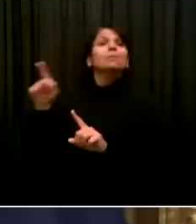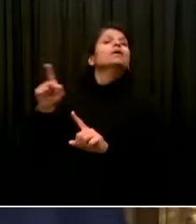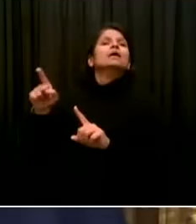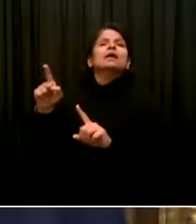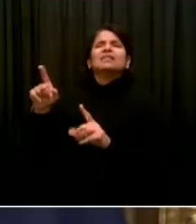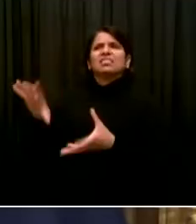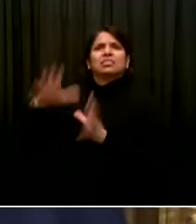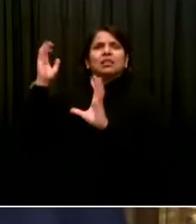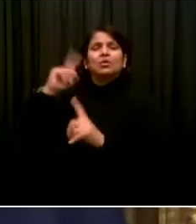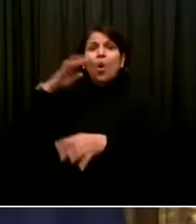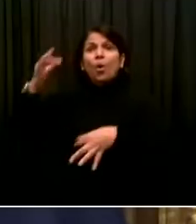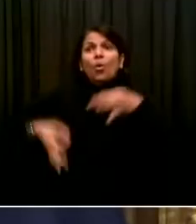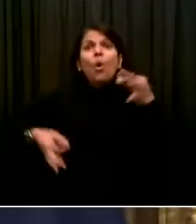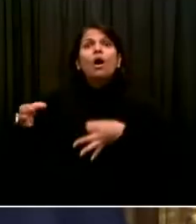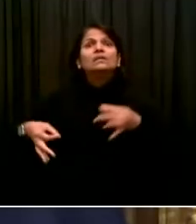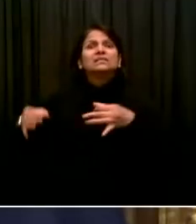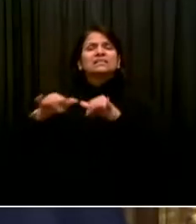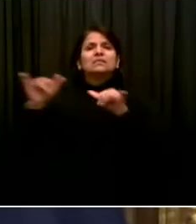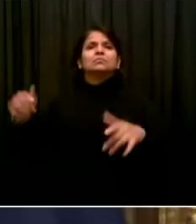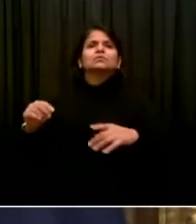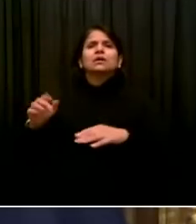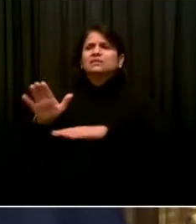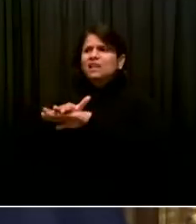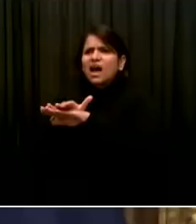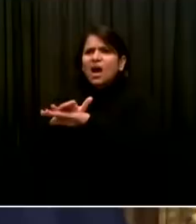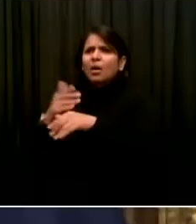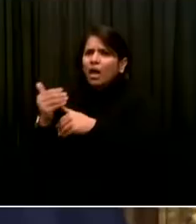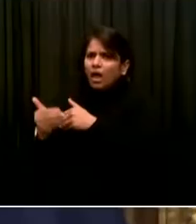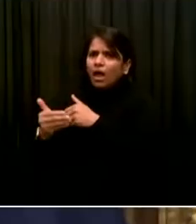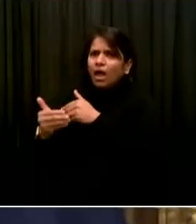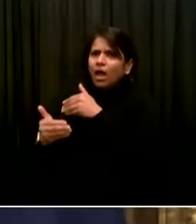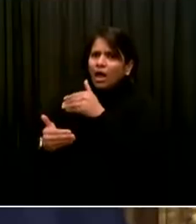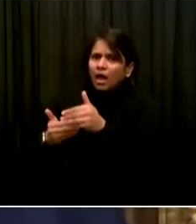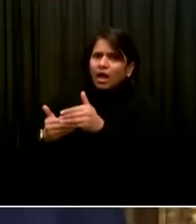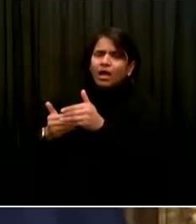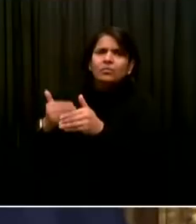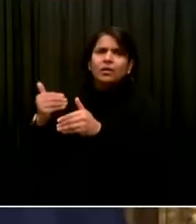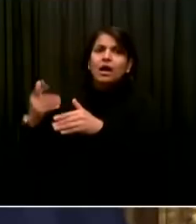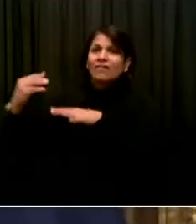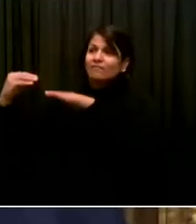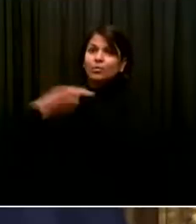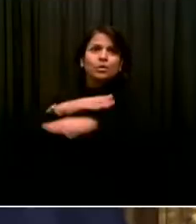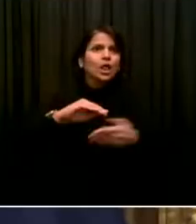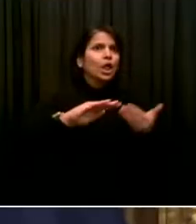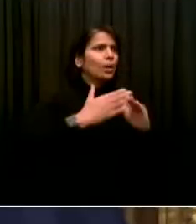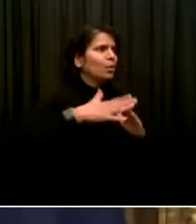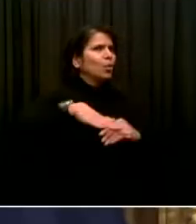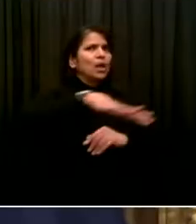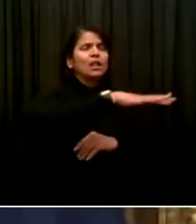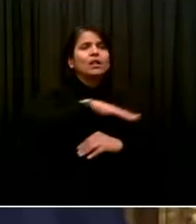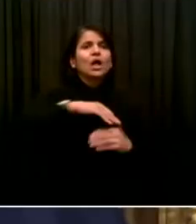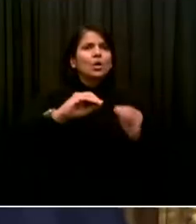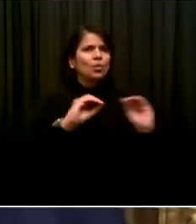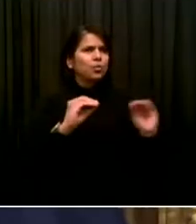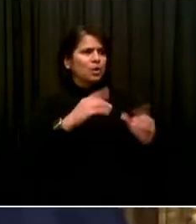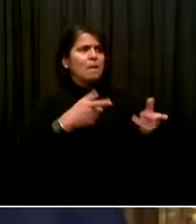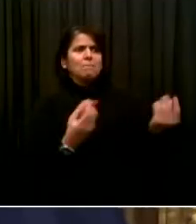JUSTICE SYSTEM. OUR COURT SYSTEM IS OPERATING AT E FRACTION OF ITS PREVIOUS CAPACITY AND HAS PUT OUR